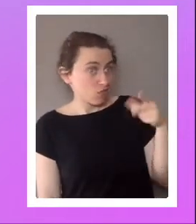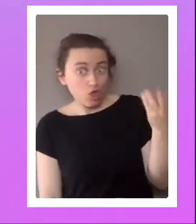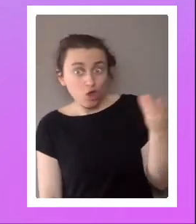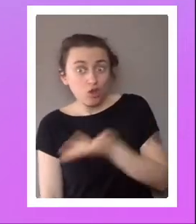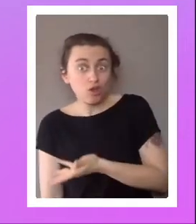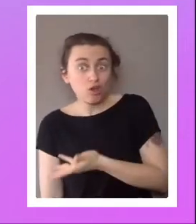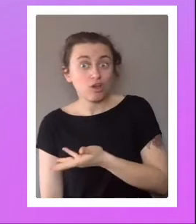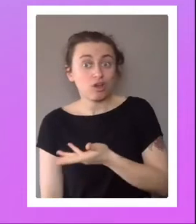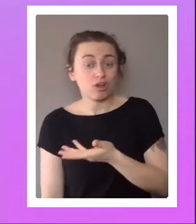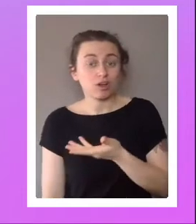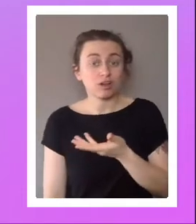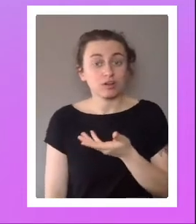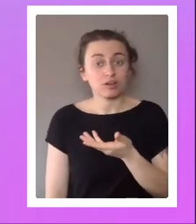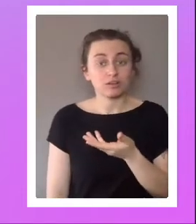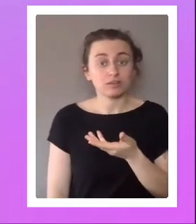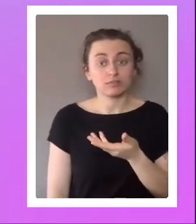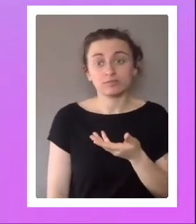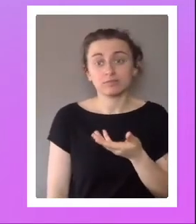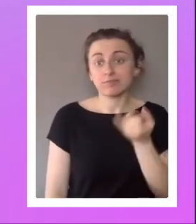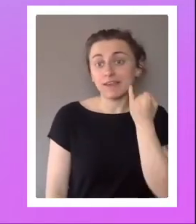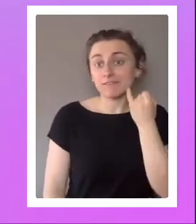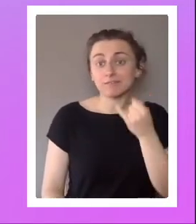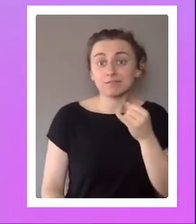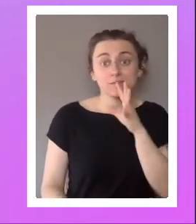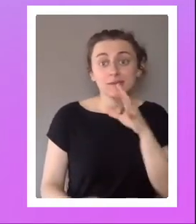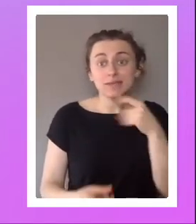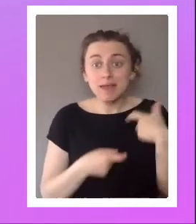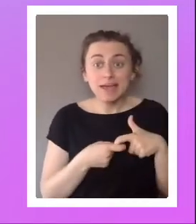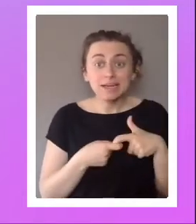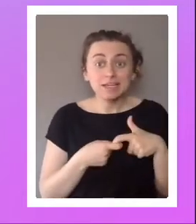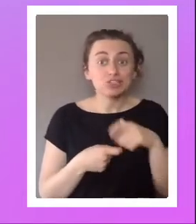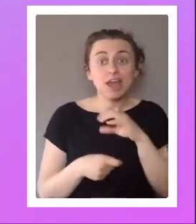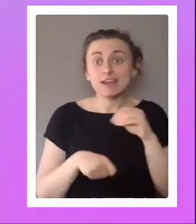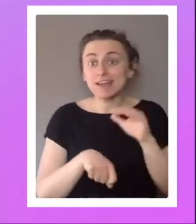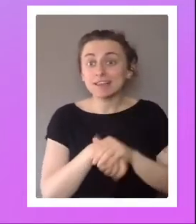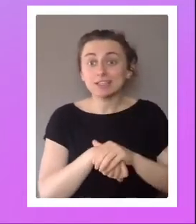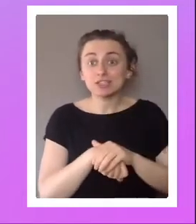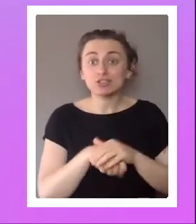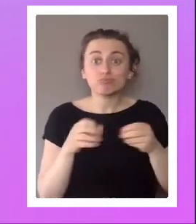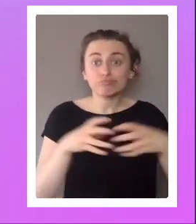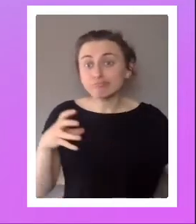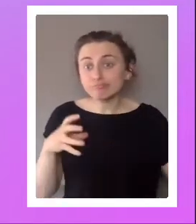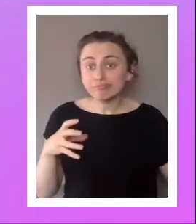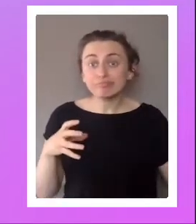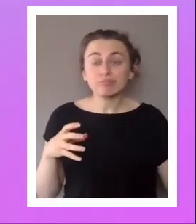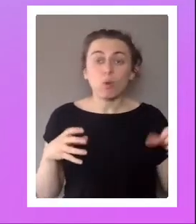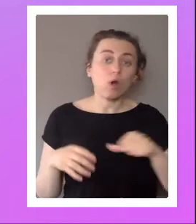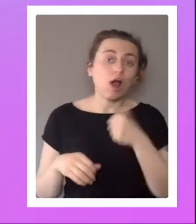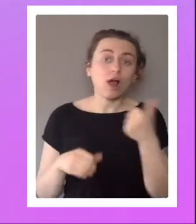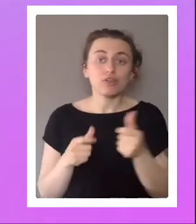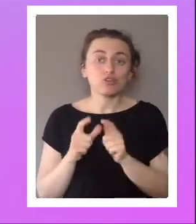say Espanyol you know, we speak Spanish as well as English or some other language. So that's the first point.